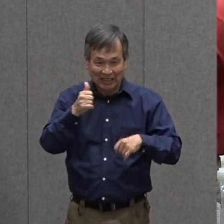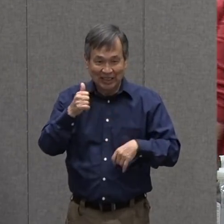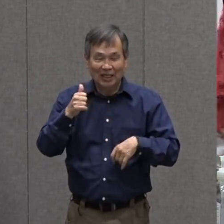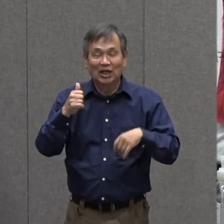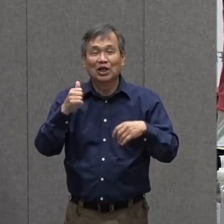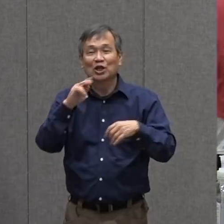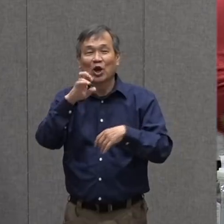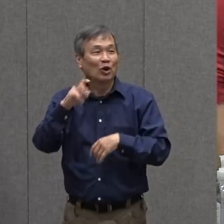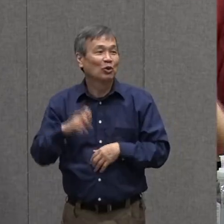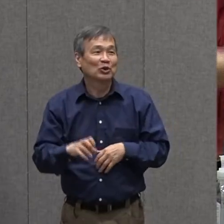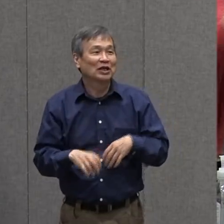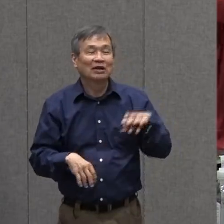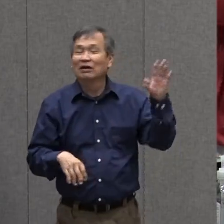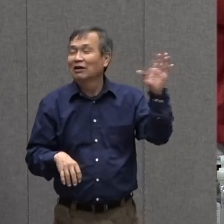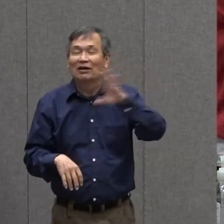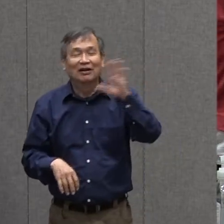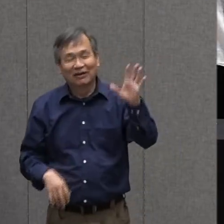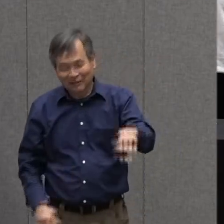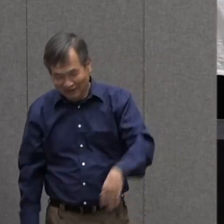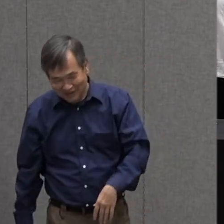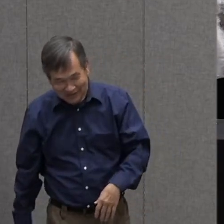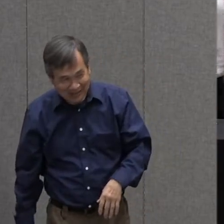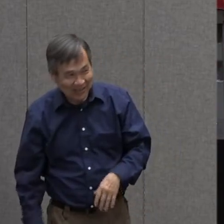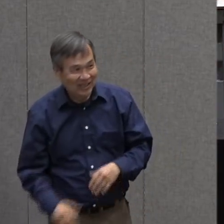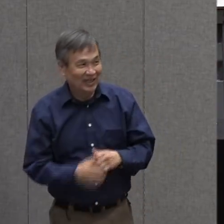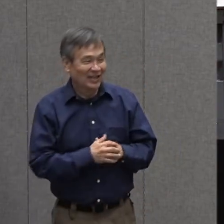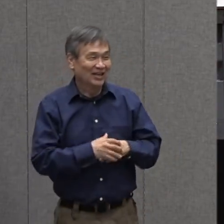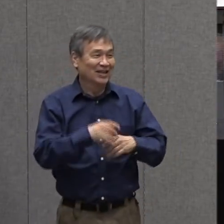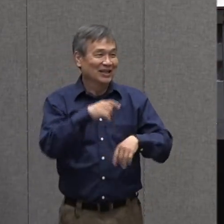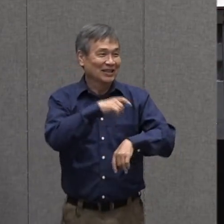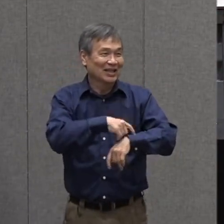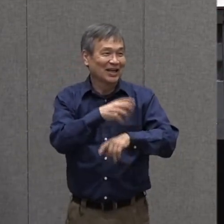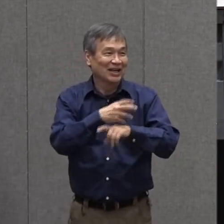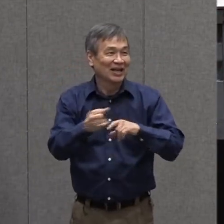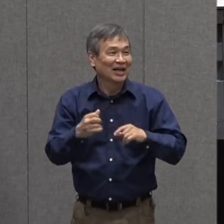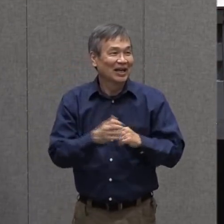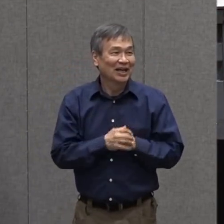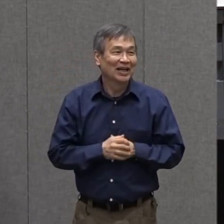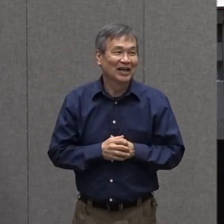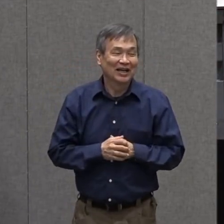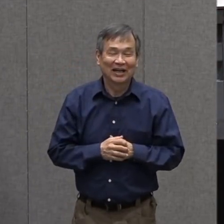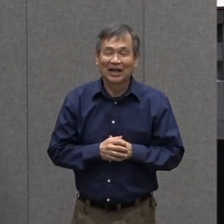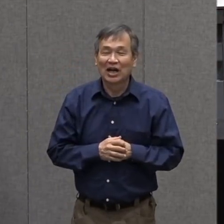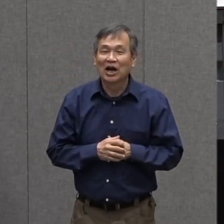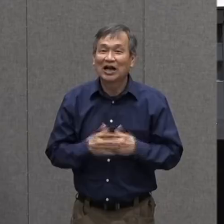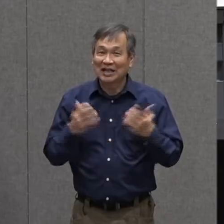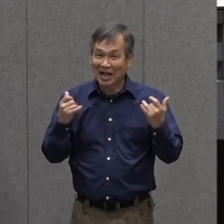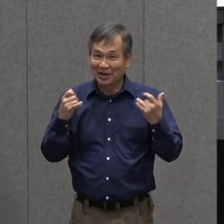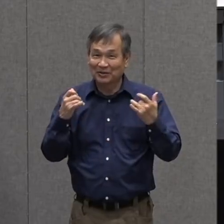Thank you. Oh my gosh, I almost like had no time for that one. Okay, next one.